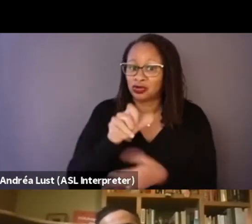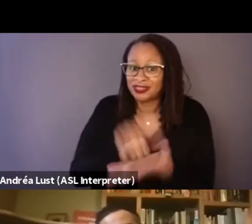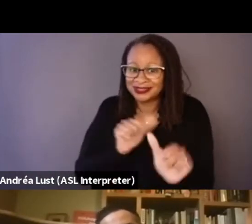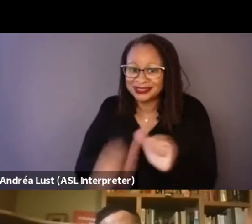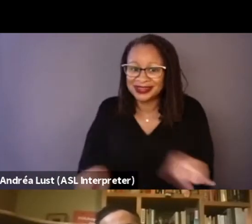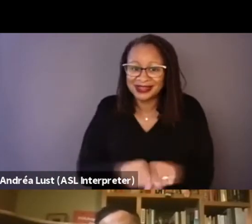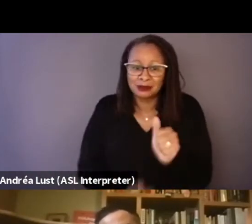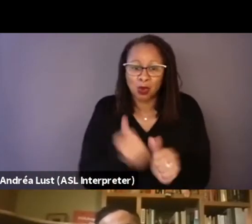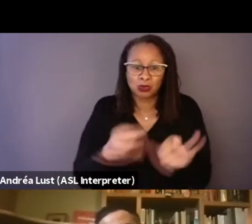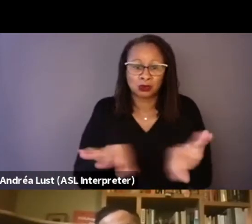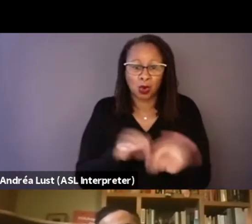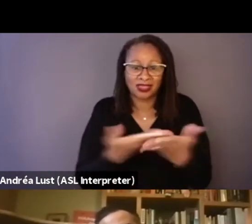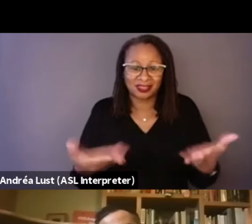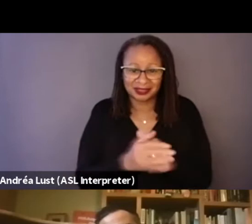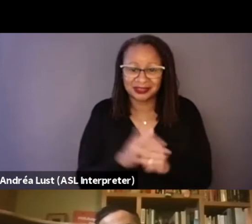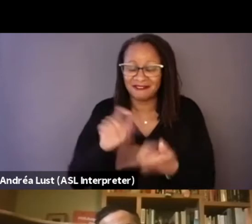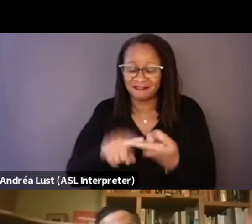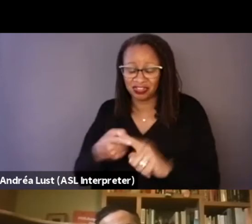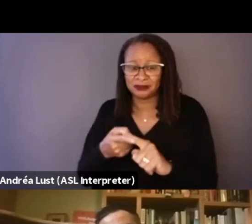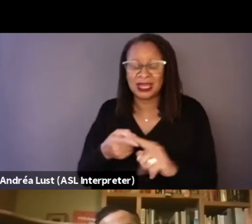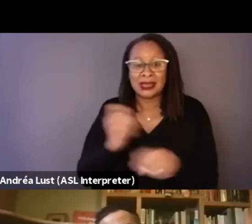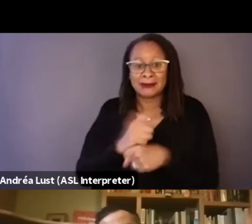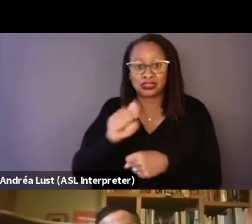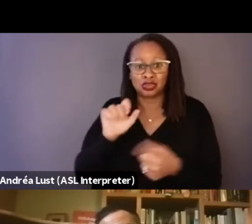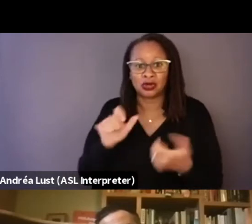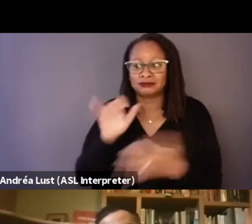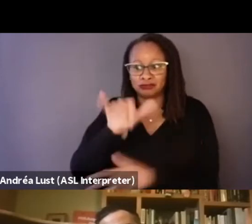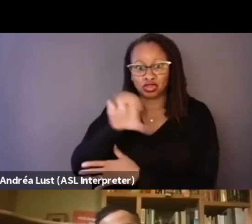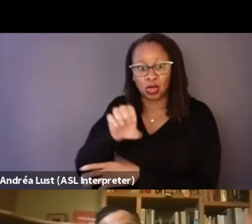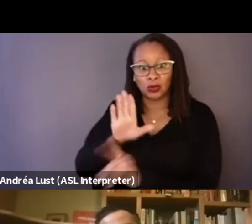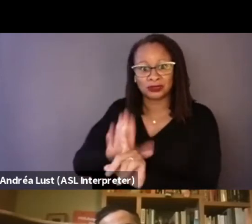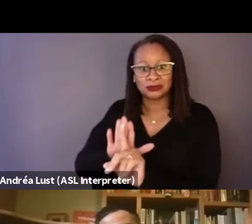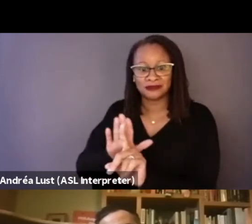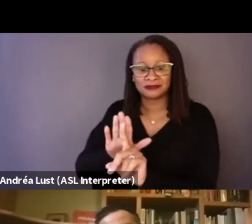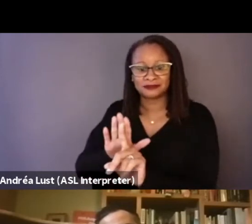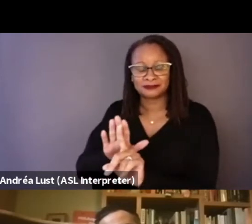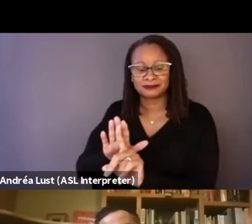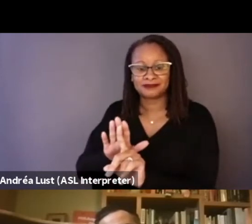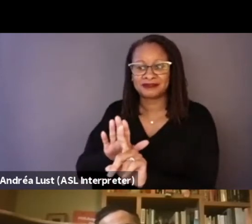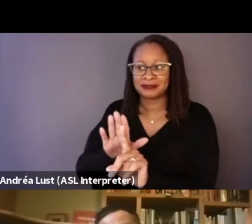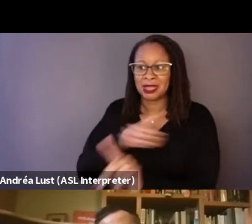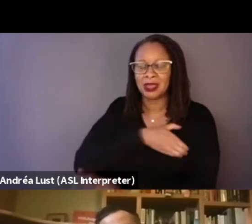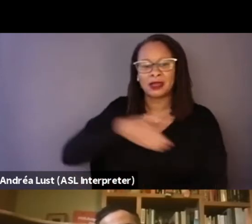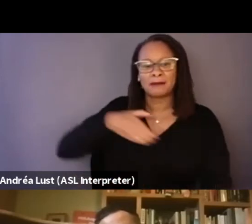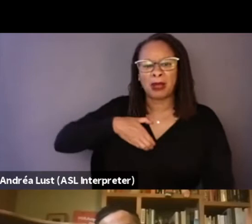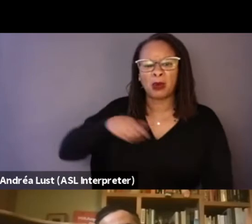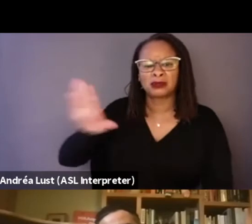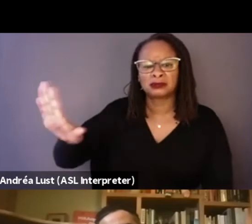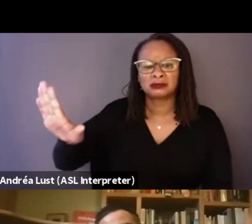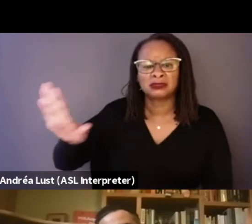and kind of keeping him, keeping Joe empowered essentially. It was his decision what he wanted to talk about